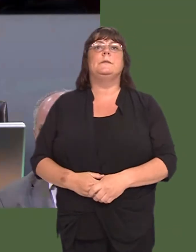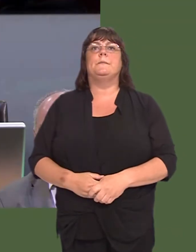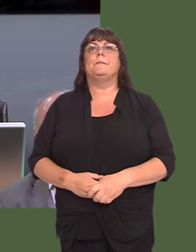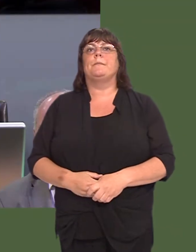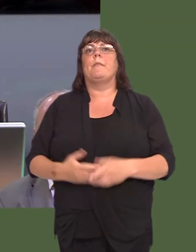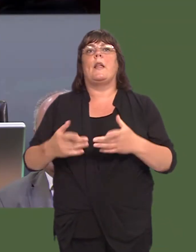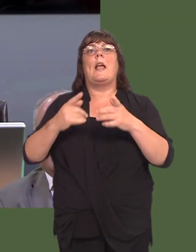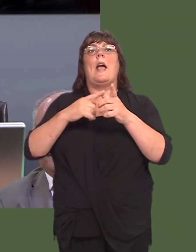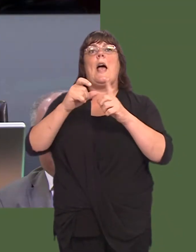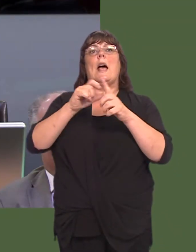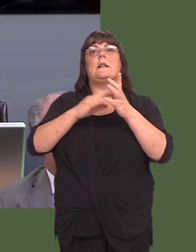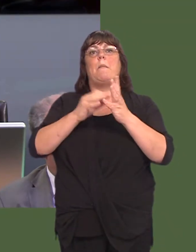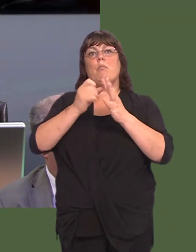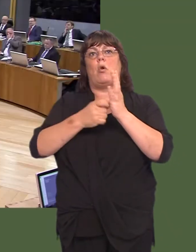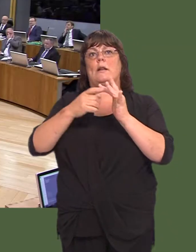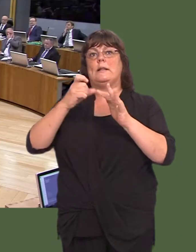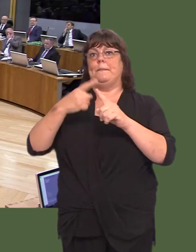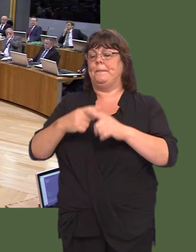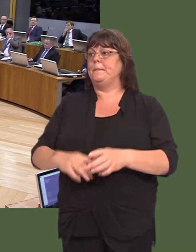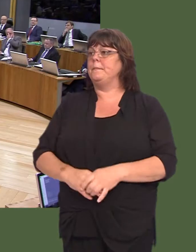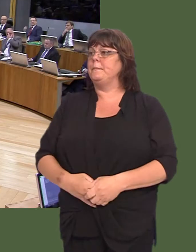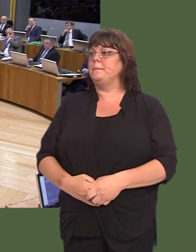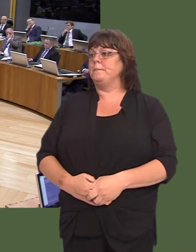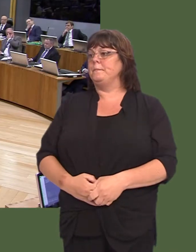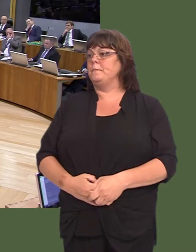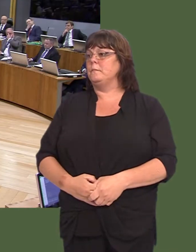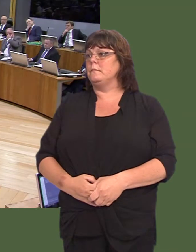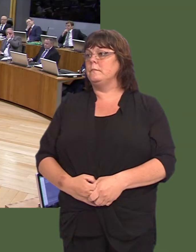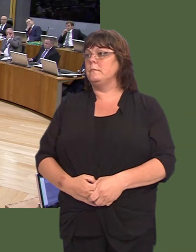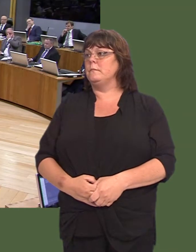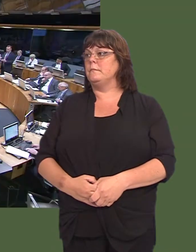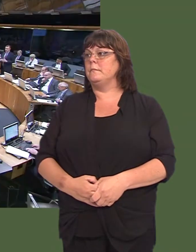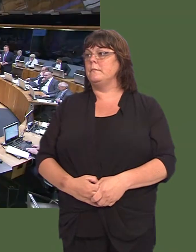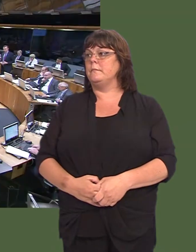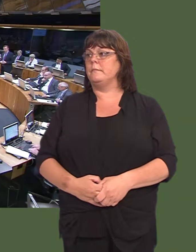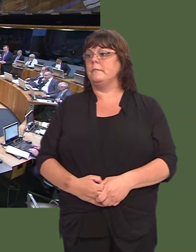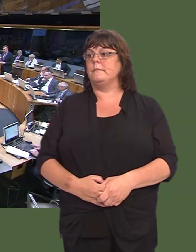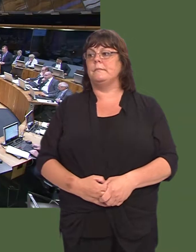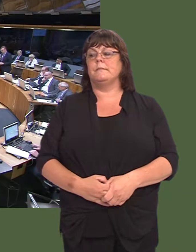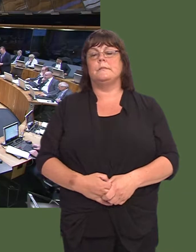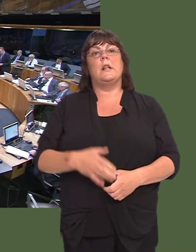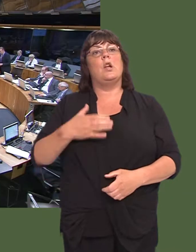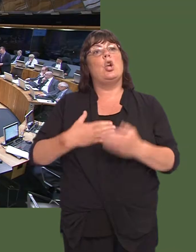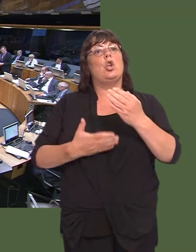been an abject failure. Adam Price: Well, we certainly need new ideas when it comes to our economic strategy, because